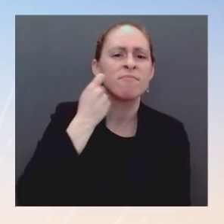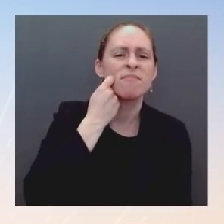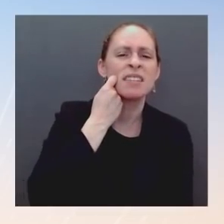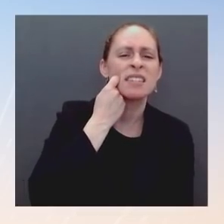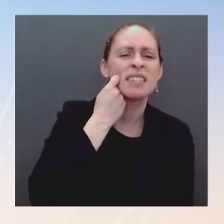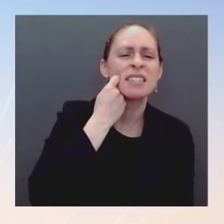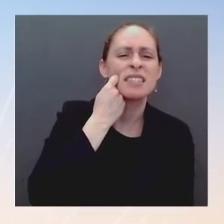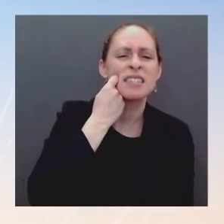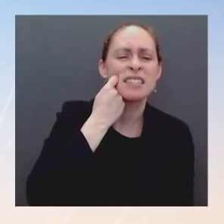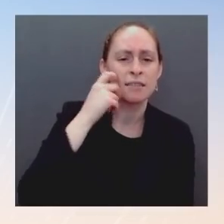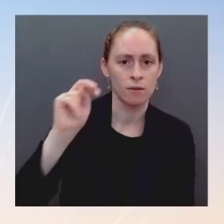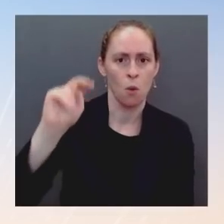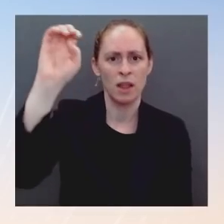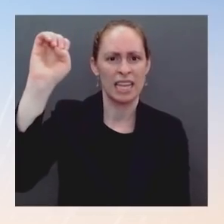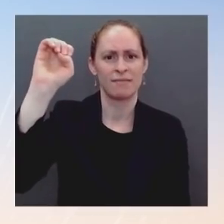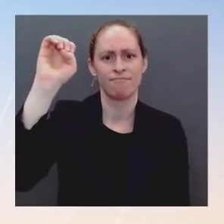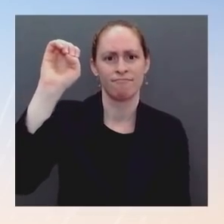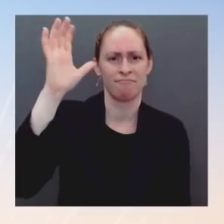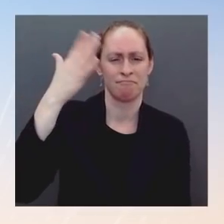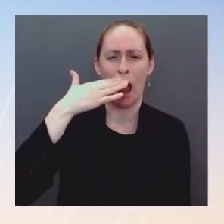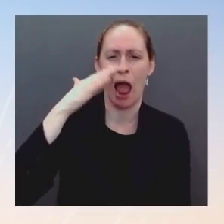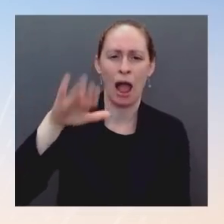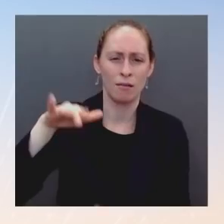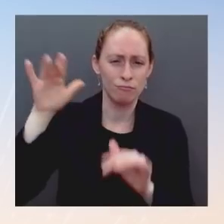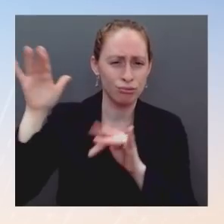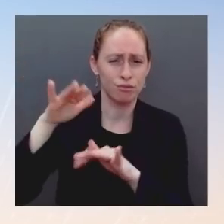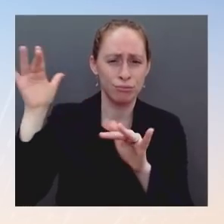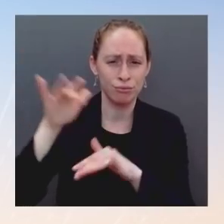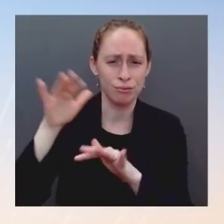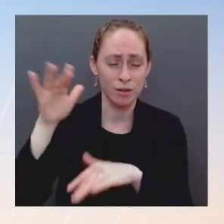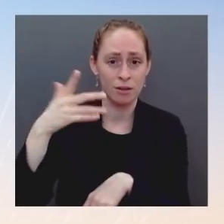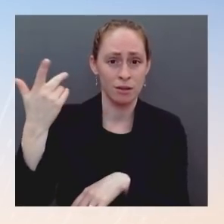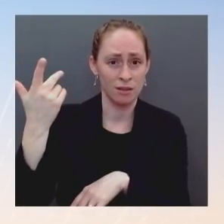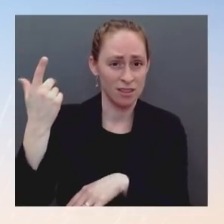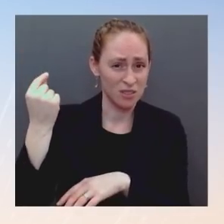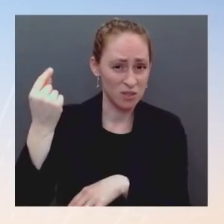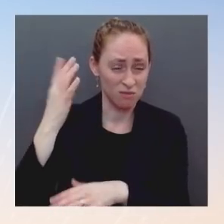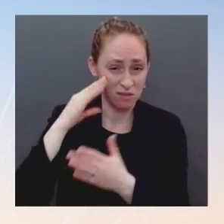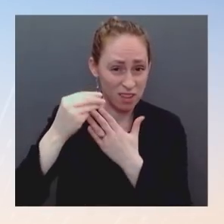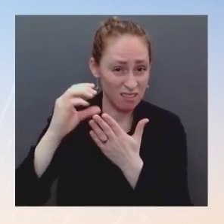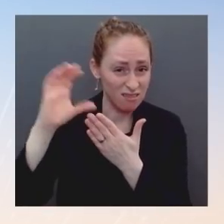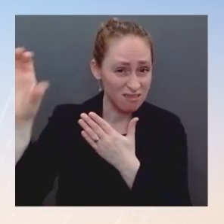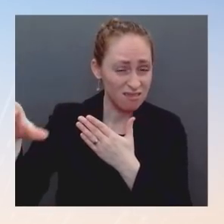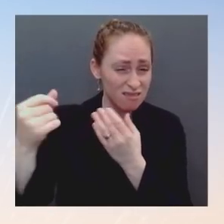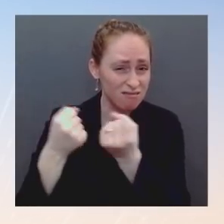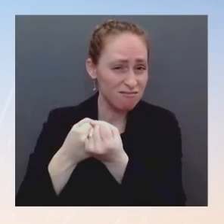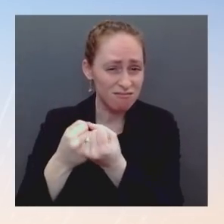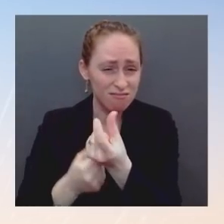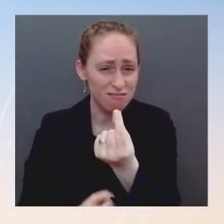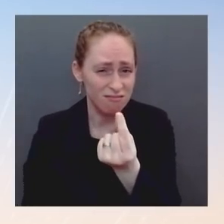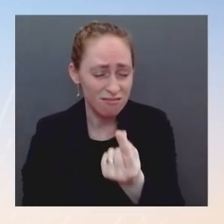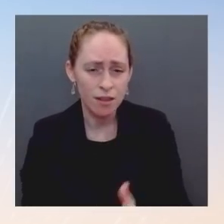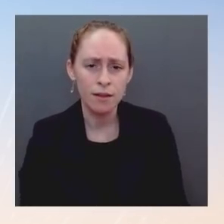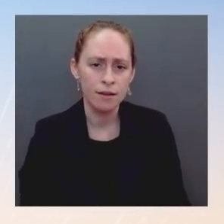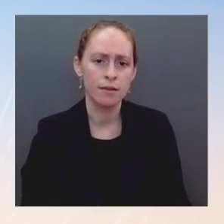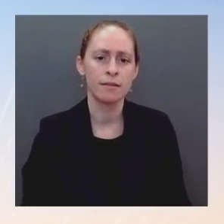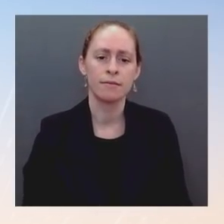local leaders to respond to natural disasters, of course including storms. Typically those requests need to come first